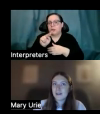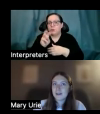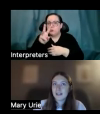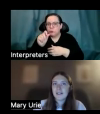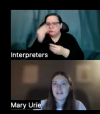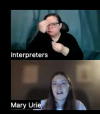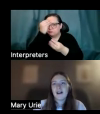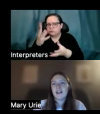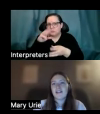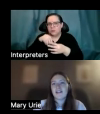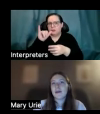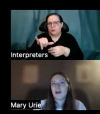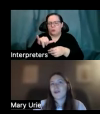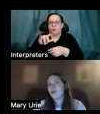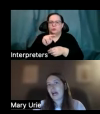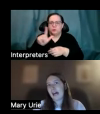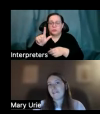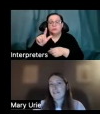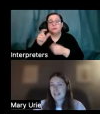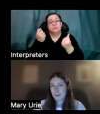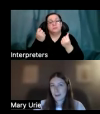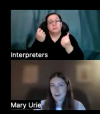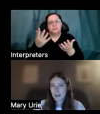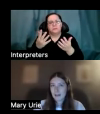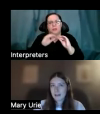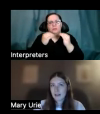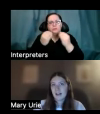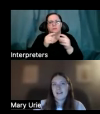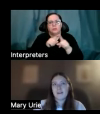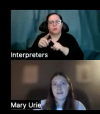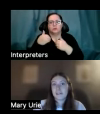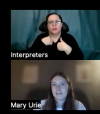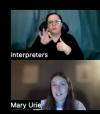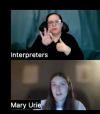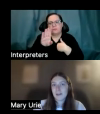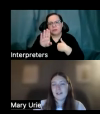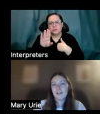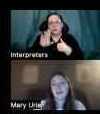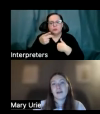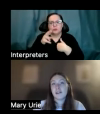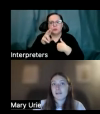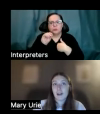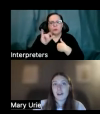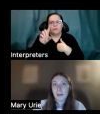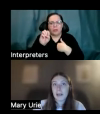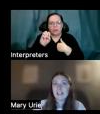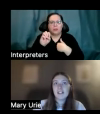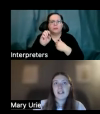newsletters, a lot of people also have Facebook profiles. And so if you have Facebook, you can go and you can follow that page.